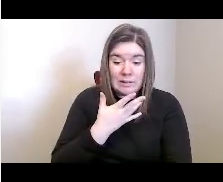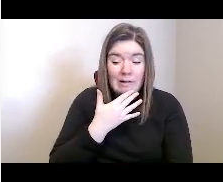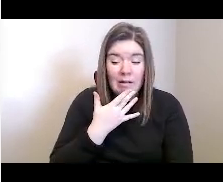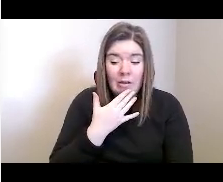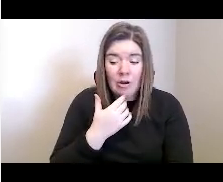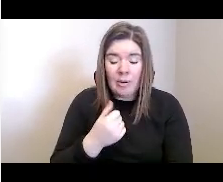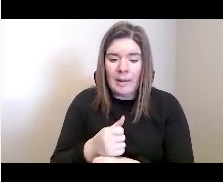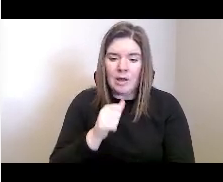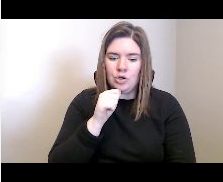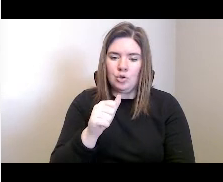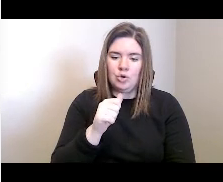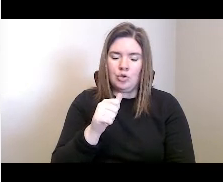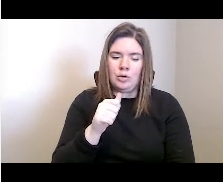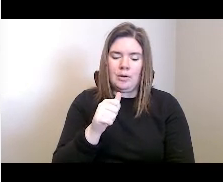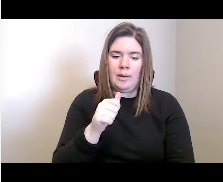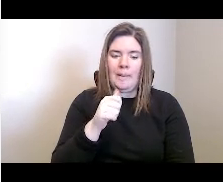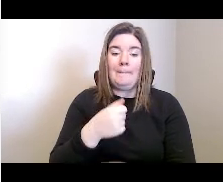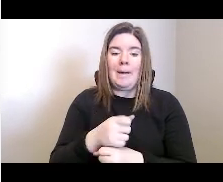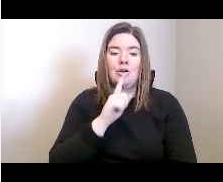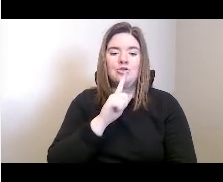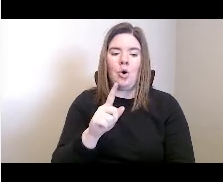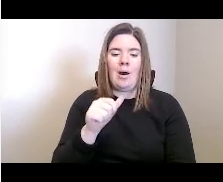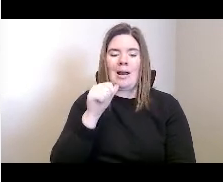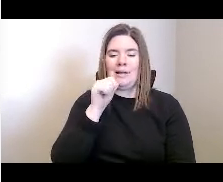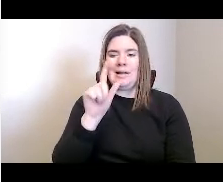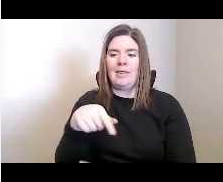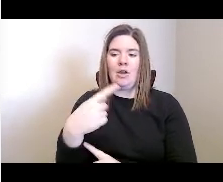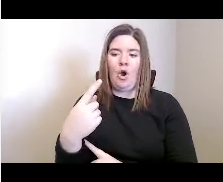that you're conveying information. So, you know, don't say, you know,